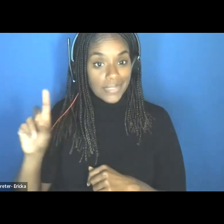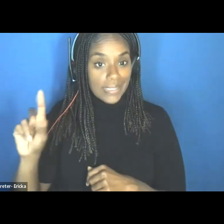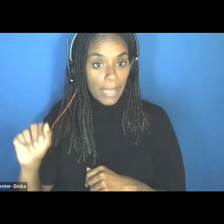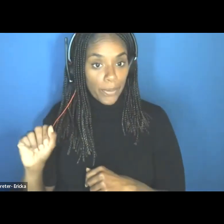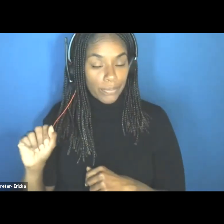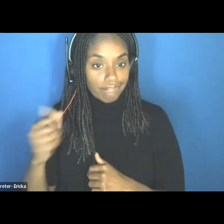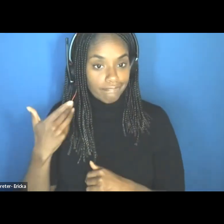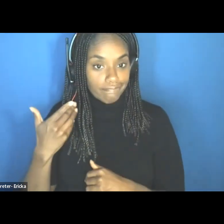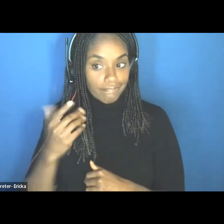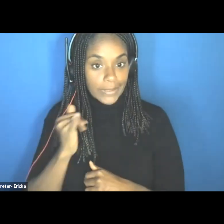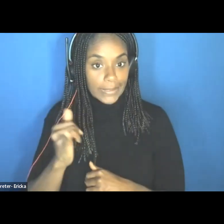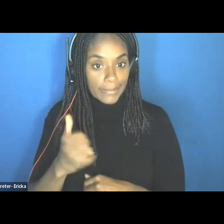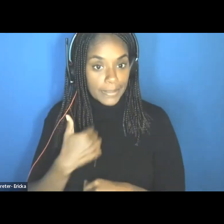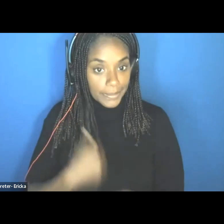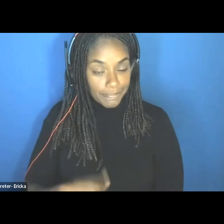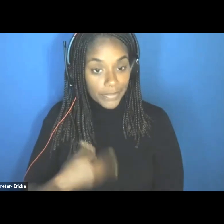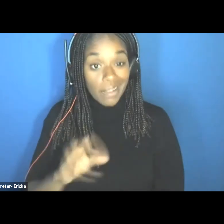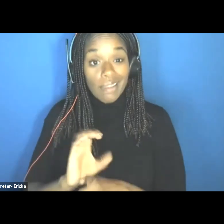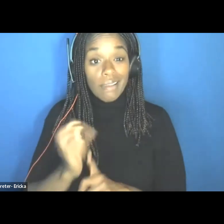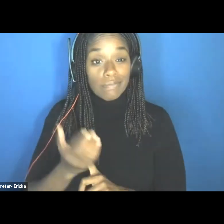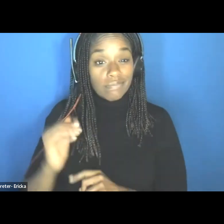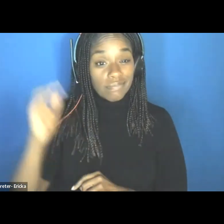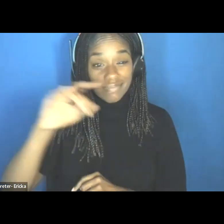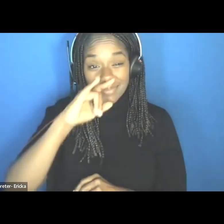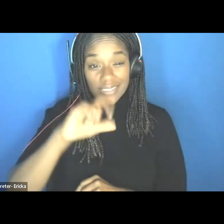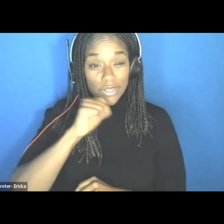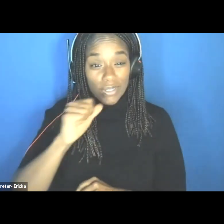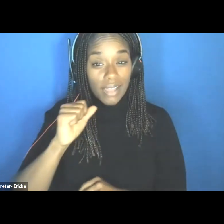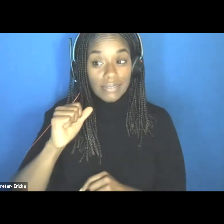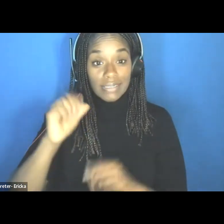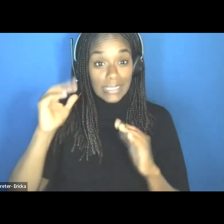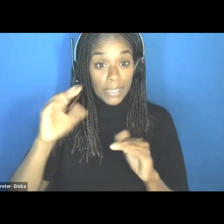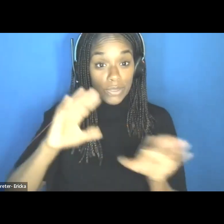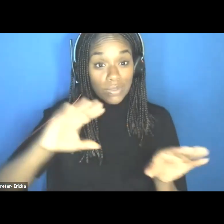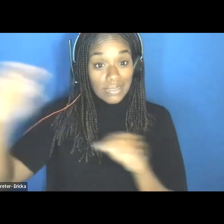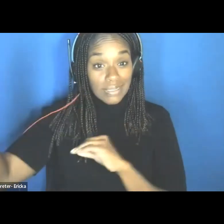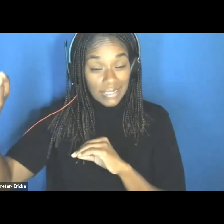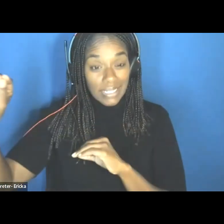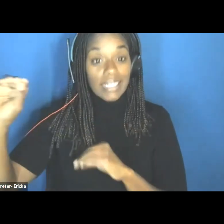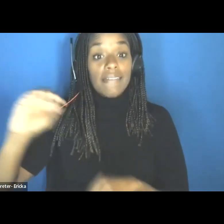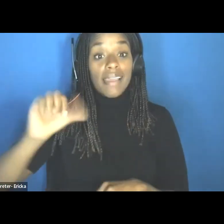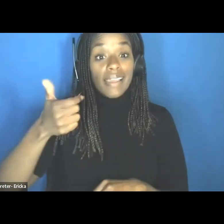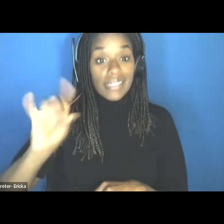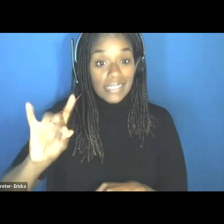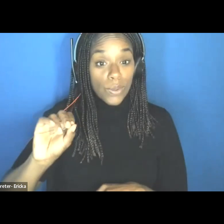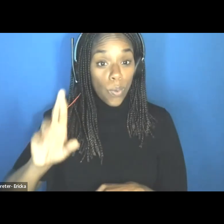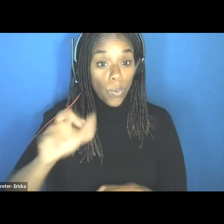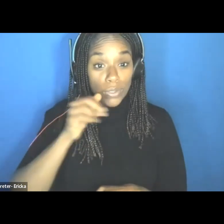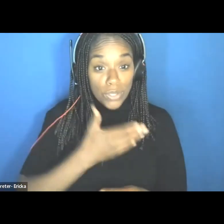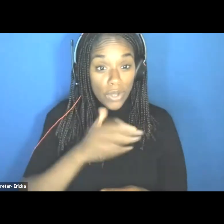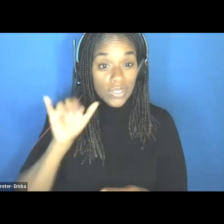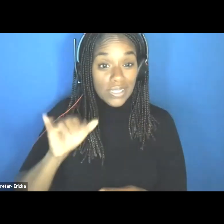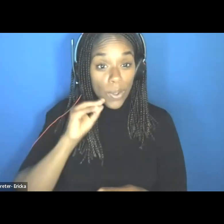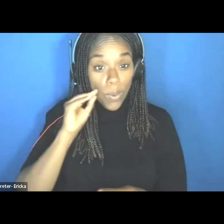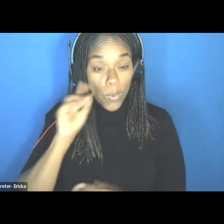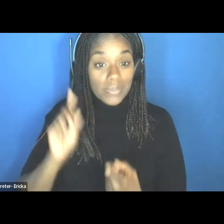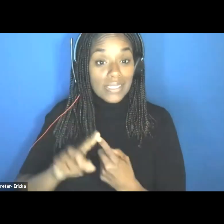Independence is often seen as a cultural threat and especially so in the case of those who grew up disabled like myself.